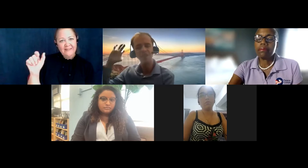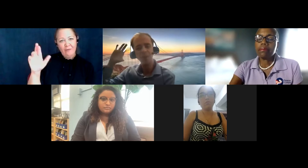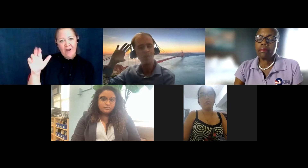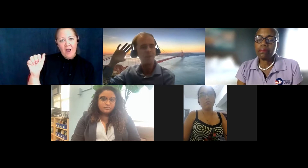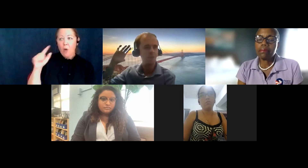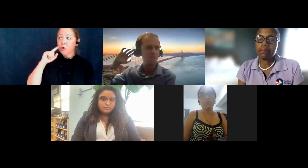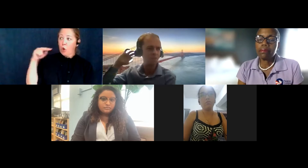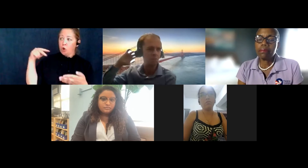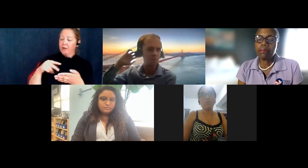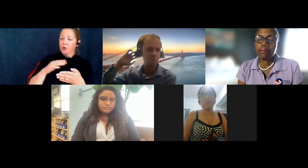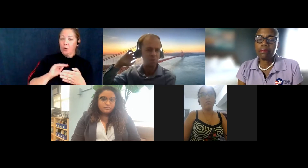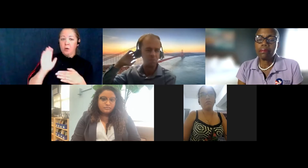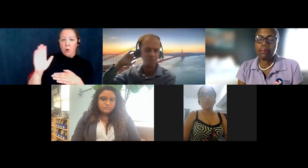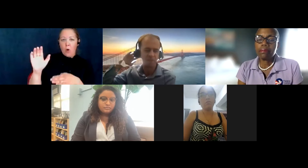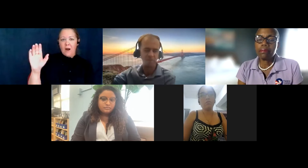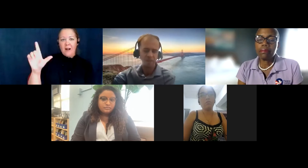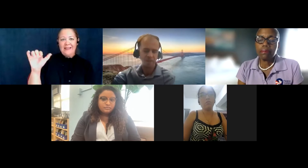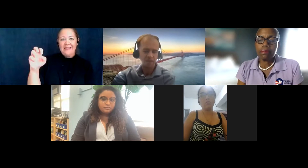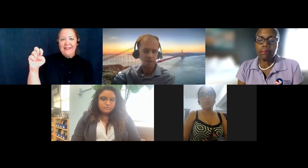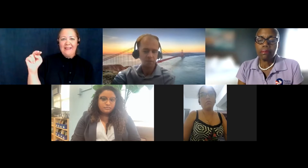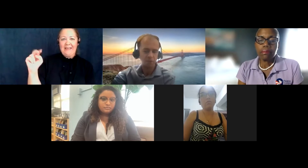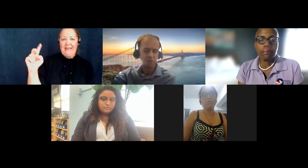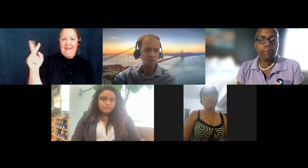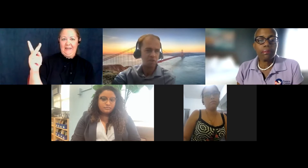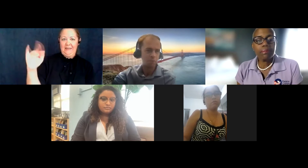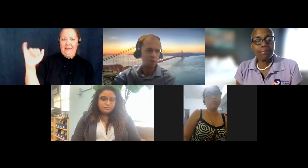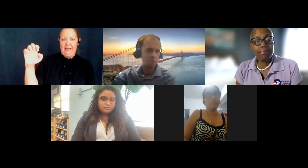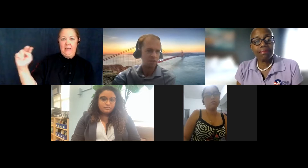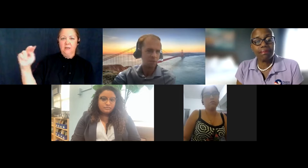you have an associate’s degree as well from the committee college where you went during